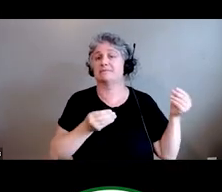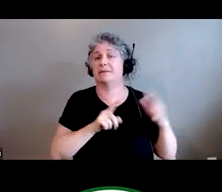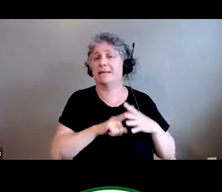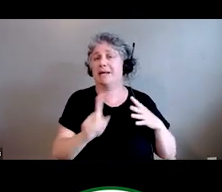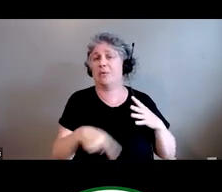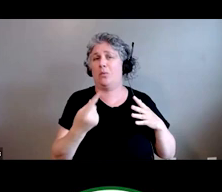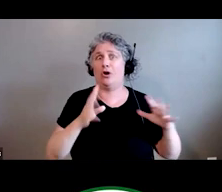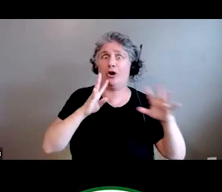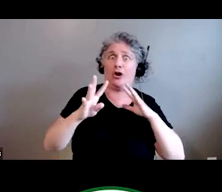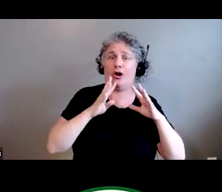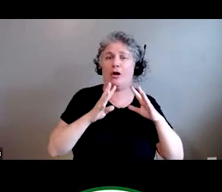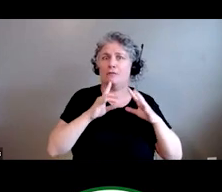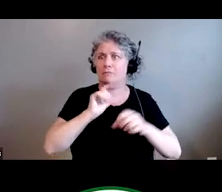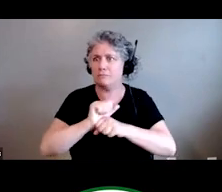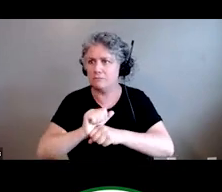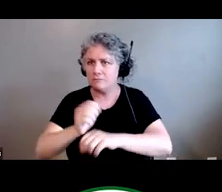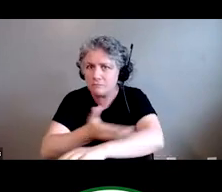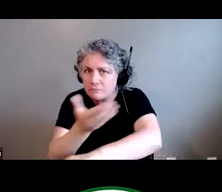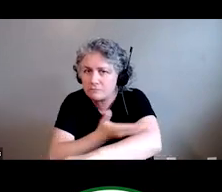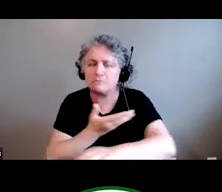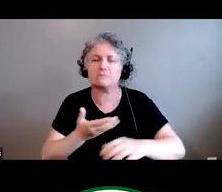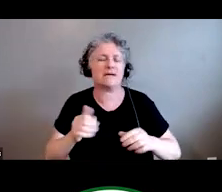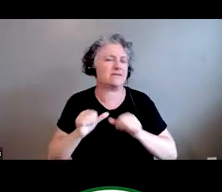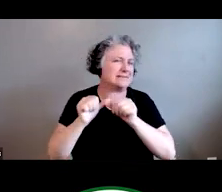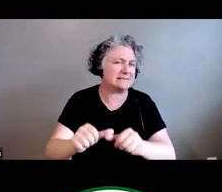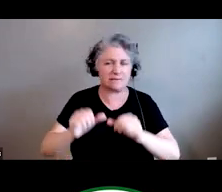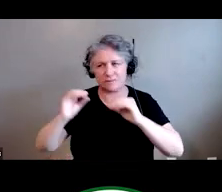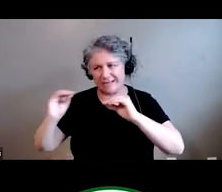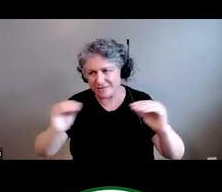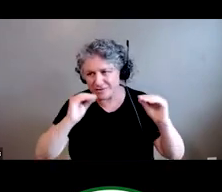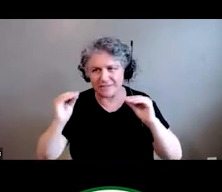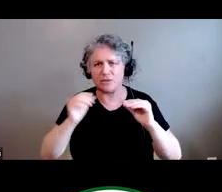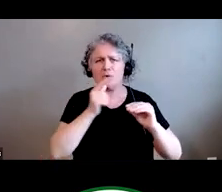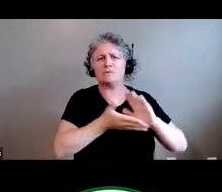around the importance of meeting and hopefully exceeding existing standards and codes.